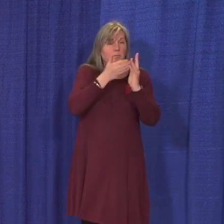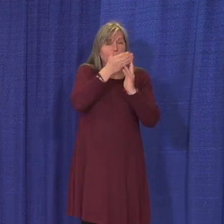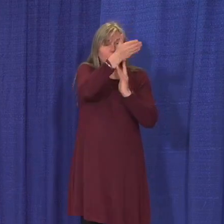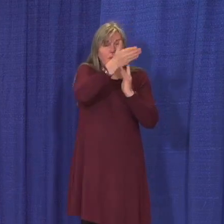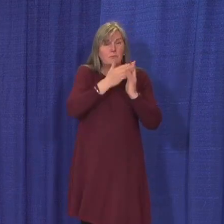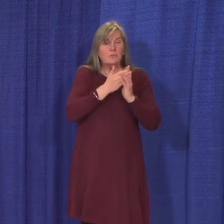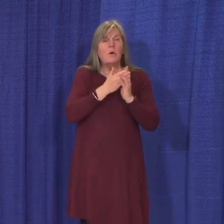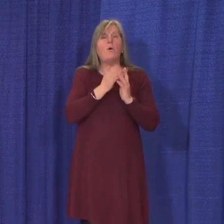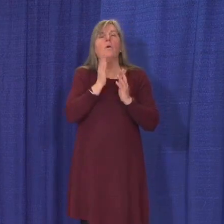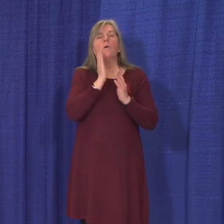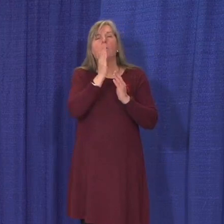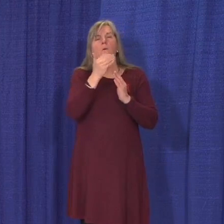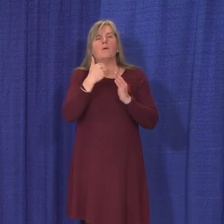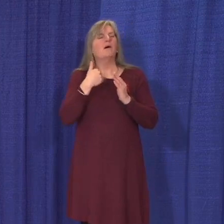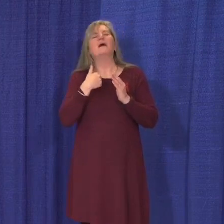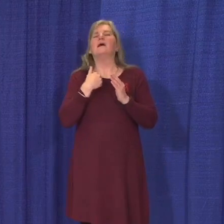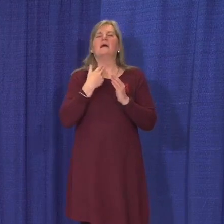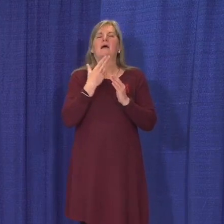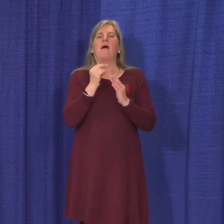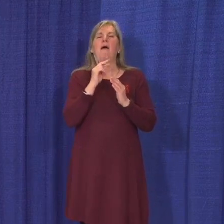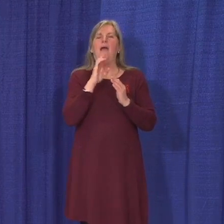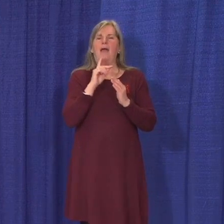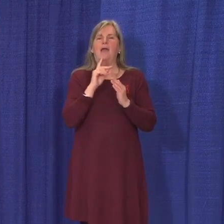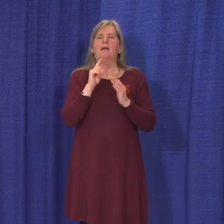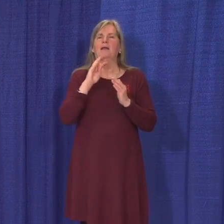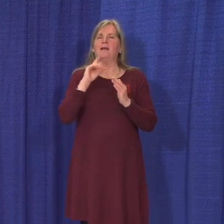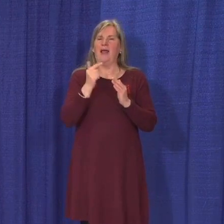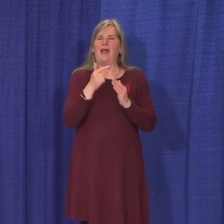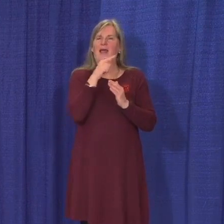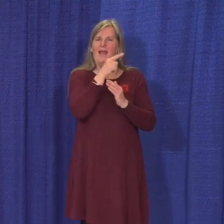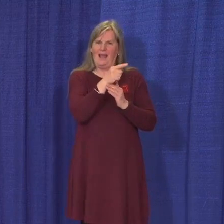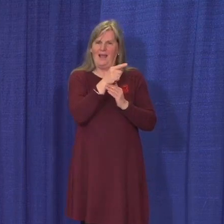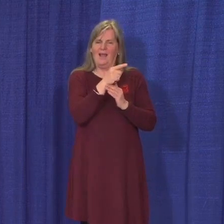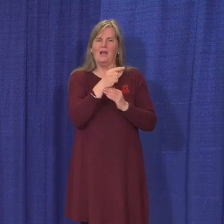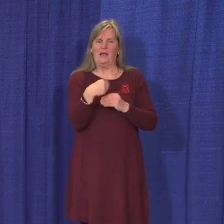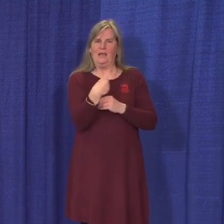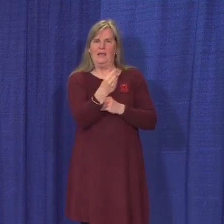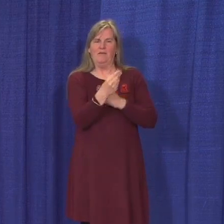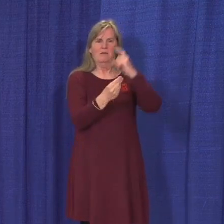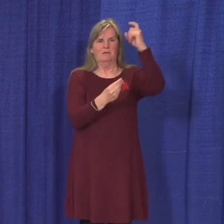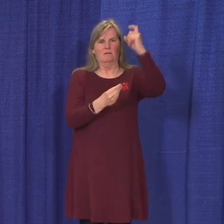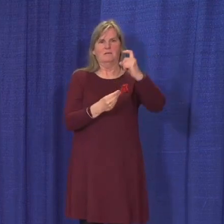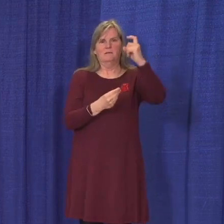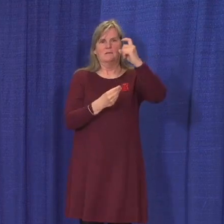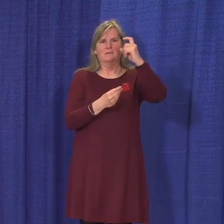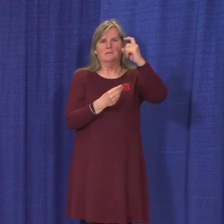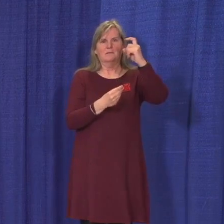to Canada and during there following self-isolation or transit.